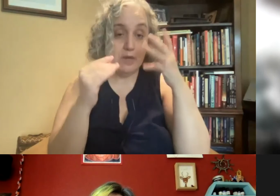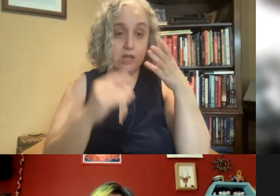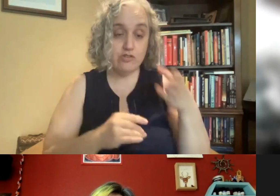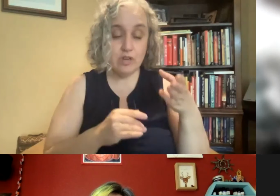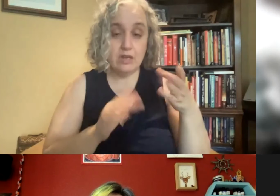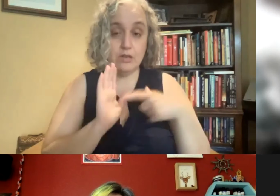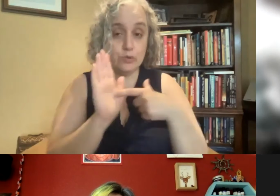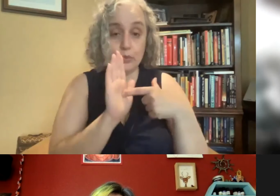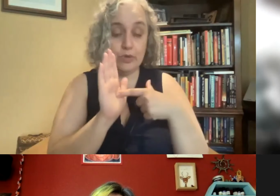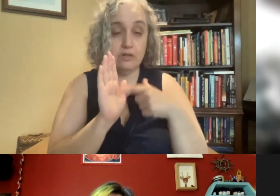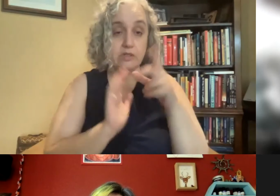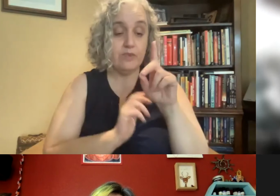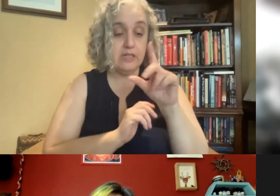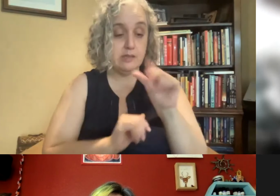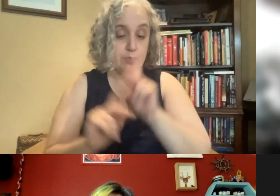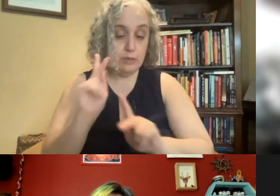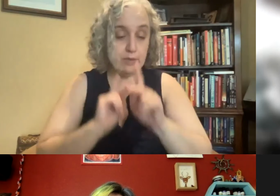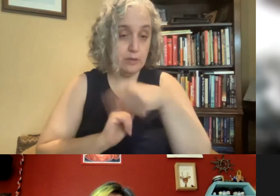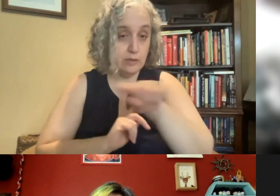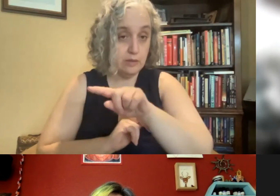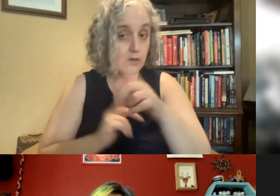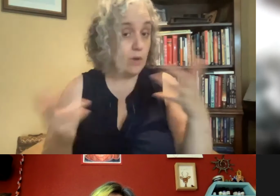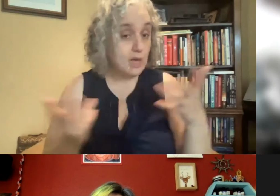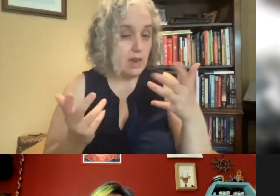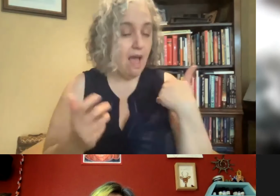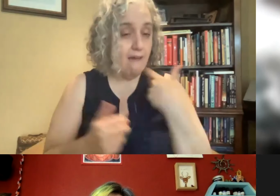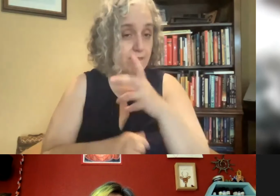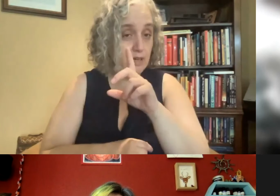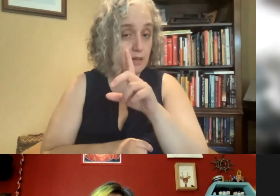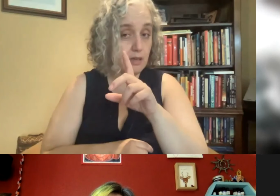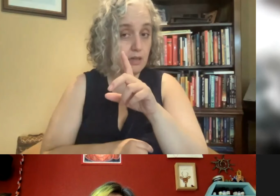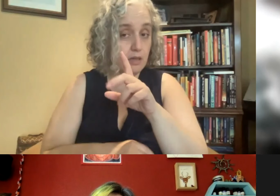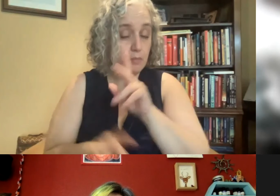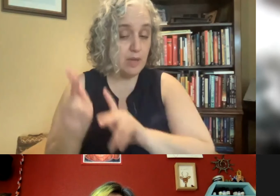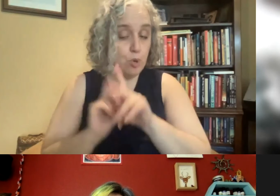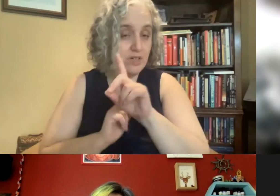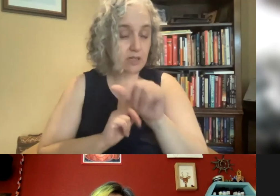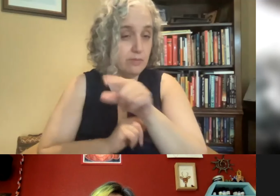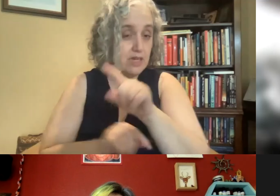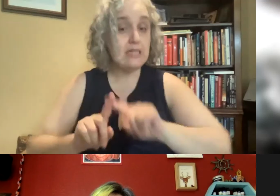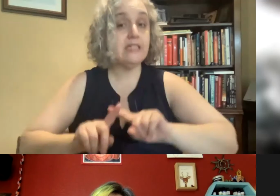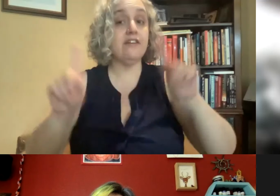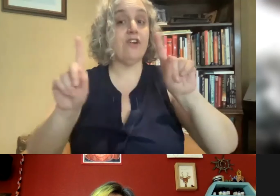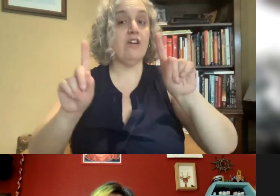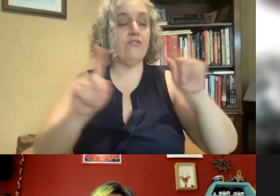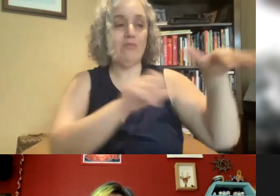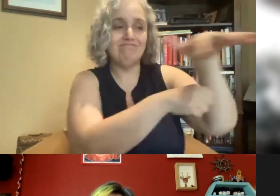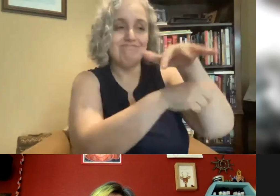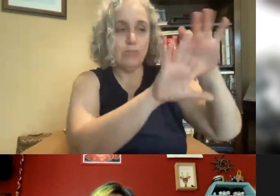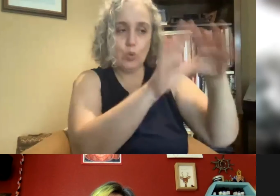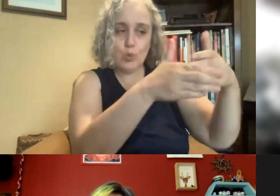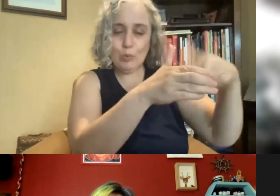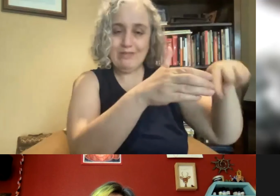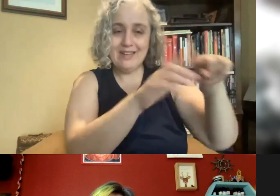disabilities is a difference from the average. Sufficient difference such that